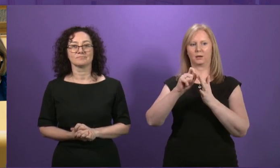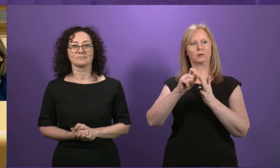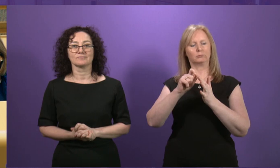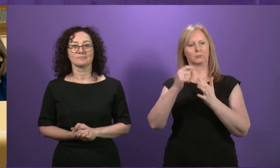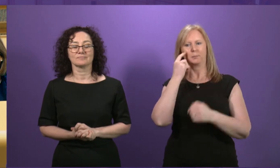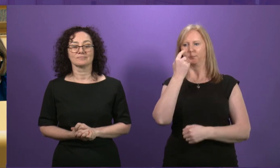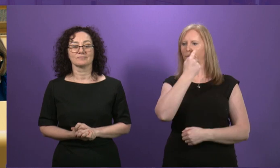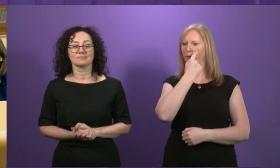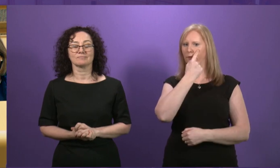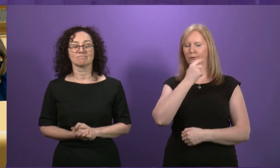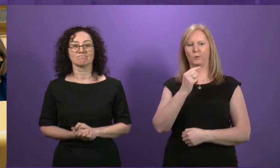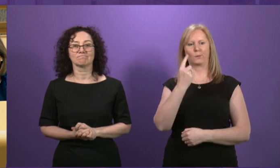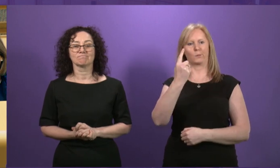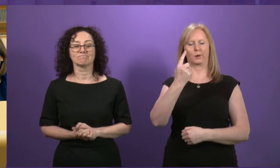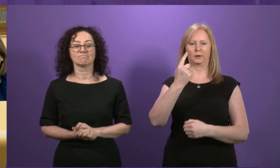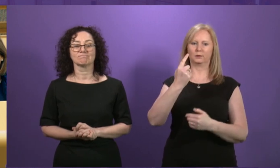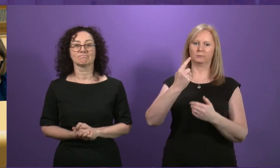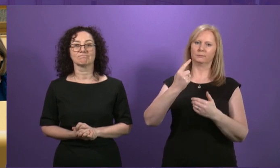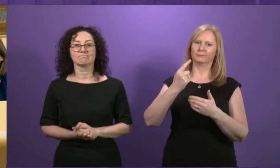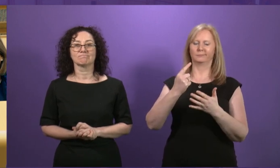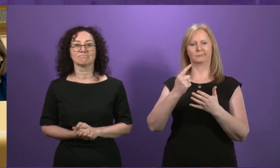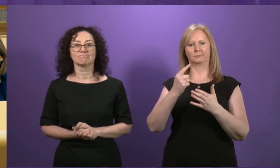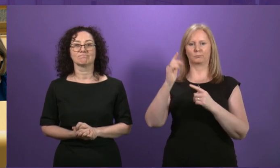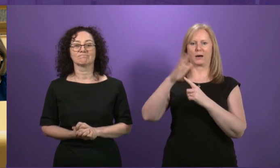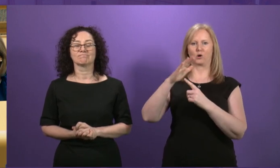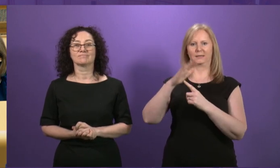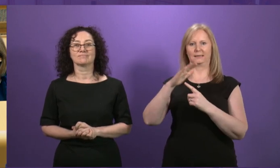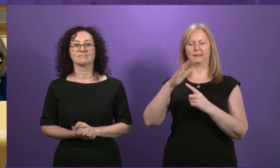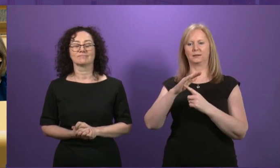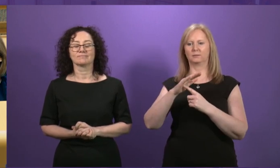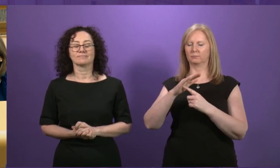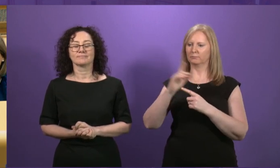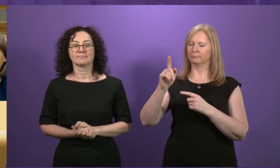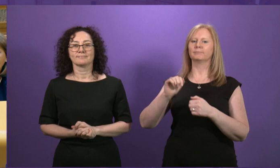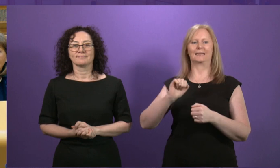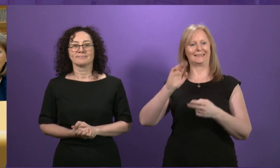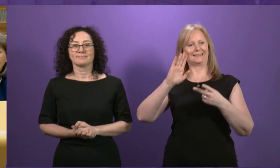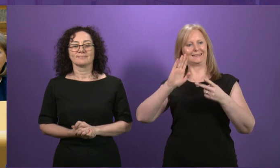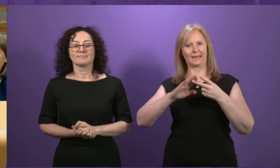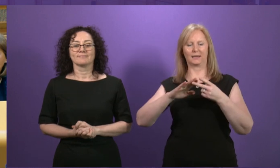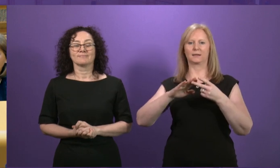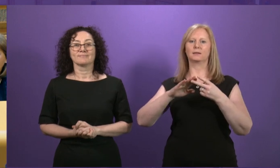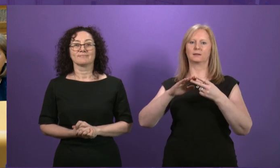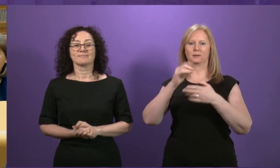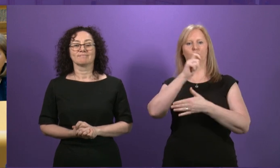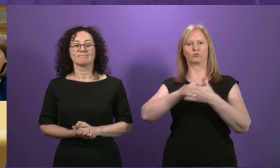and that is satisfying Nicola Sturgeon’s obsession with a second independence referendum. Enough is enough. [Interruption.]